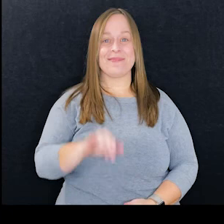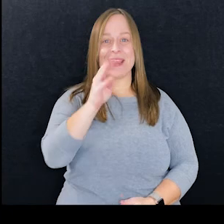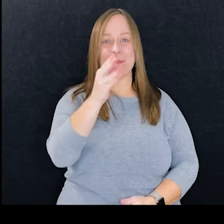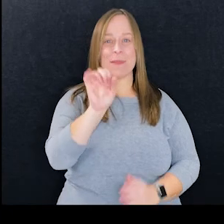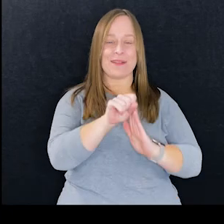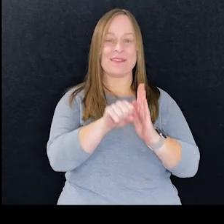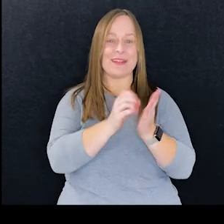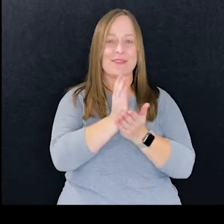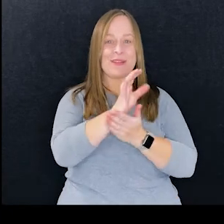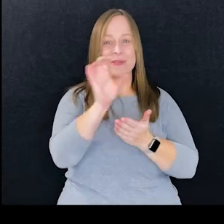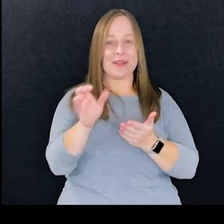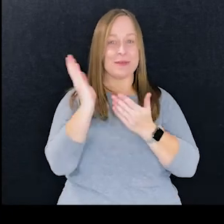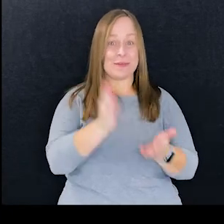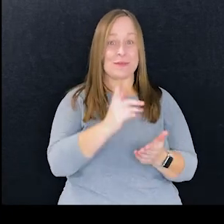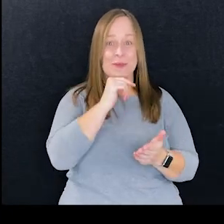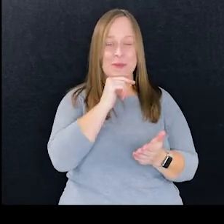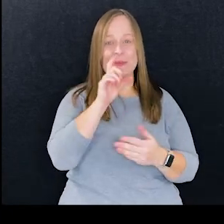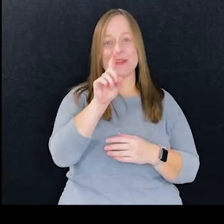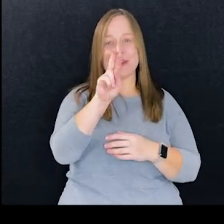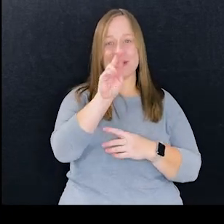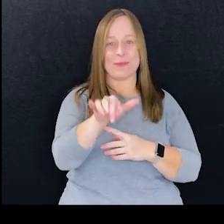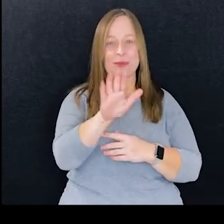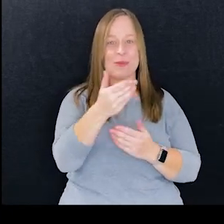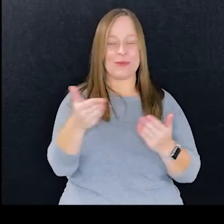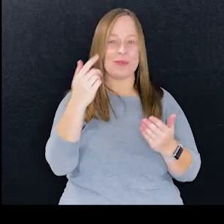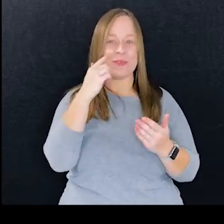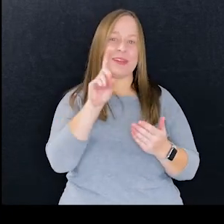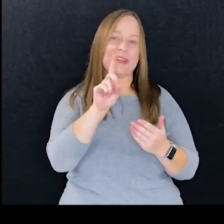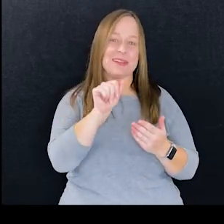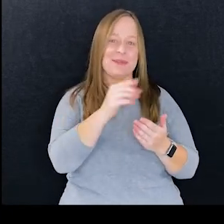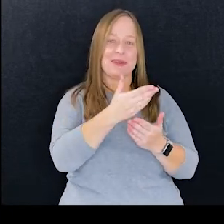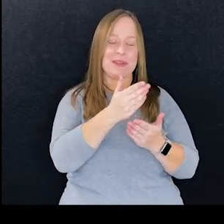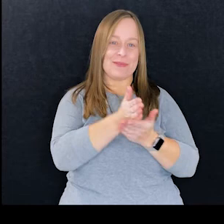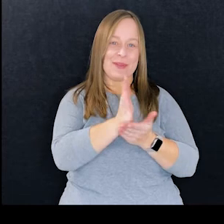Empire State of Rights: Closed Captioned has been brought to you by Disability Rights New York,